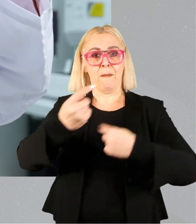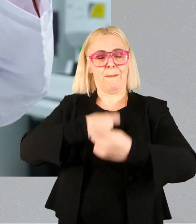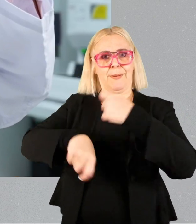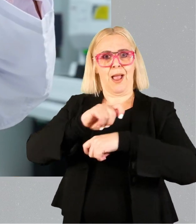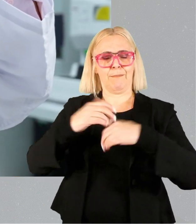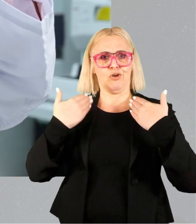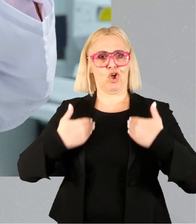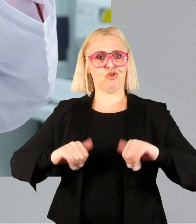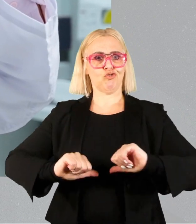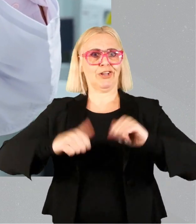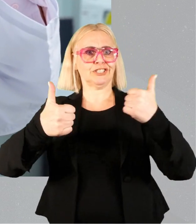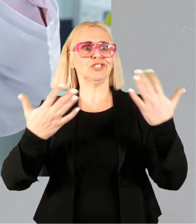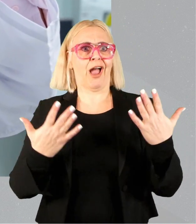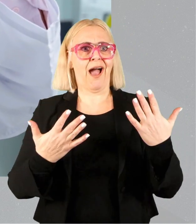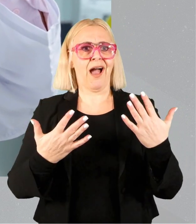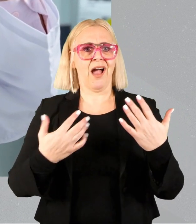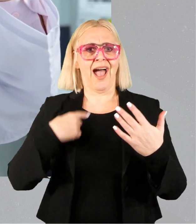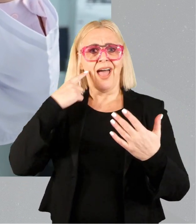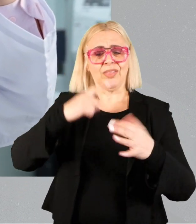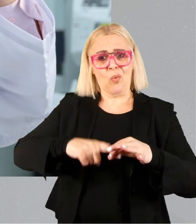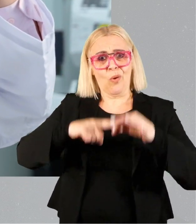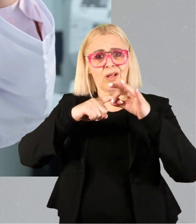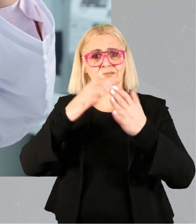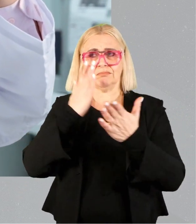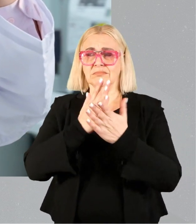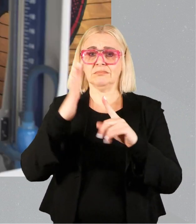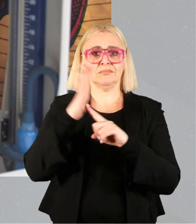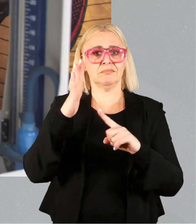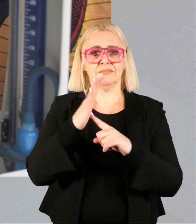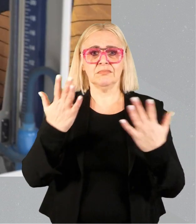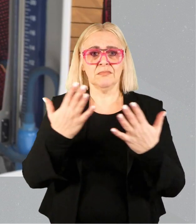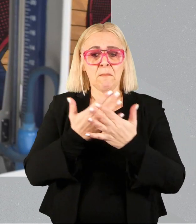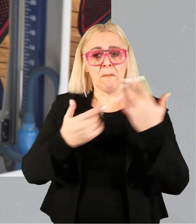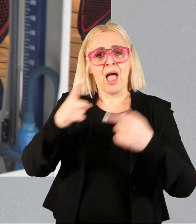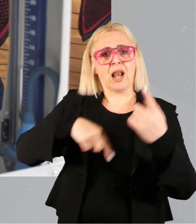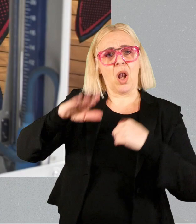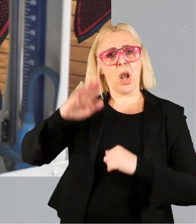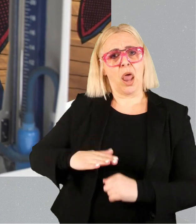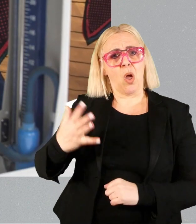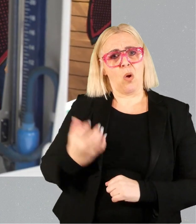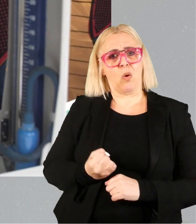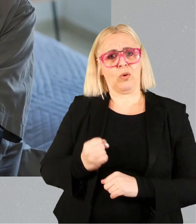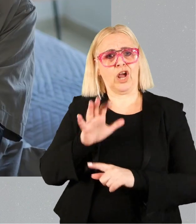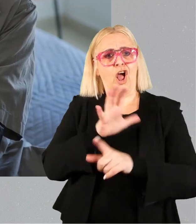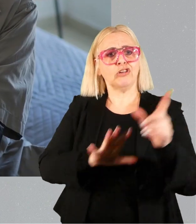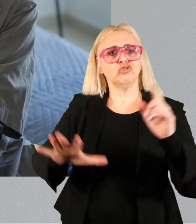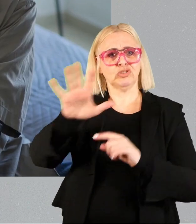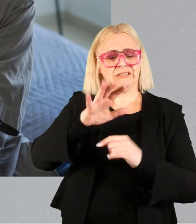I do think quality is becoming more important. Many low income countries face a much more complex disease pattern.